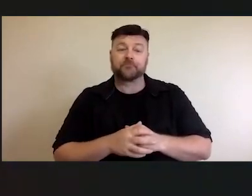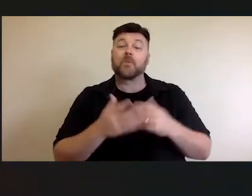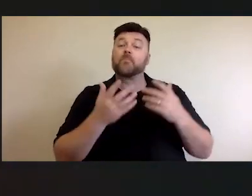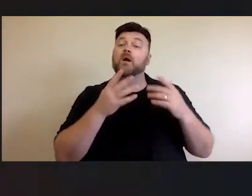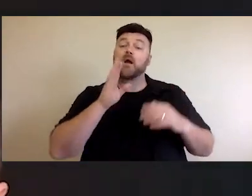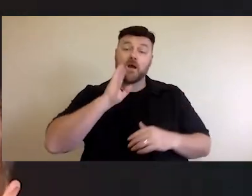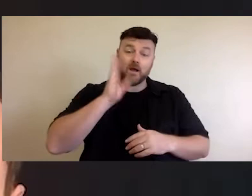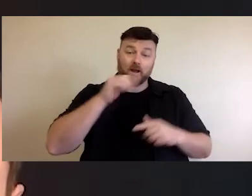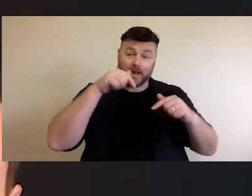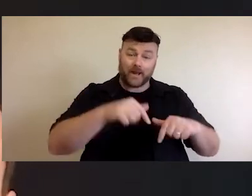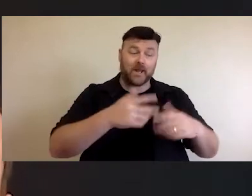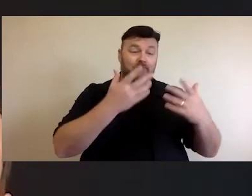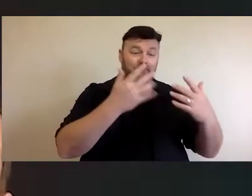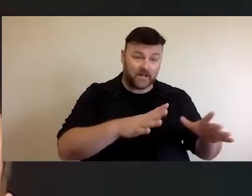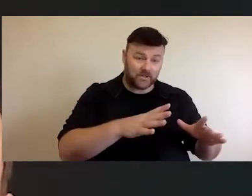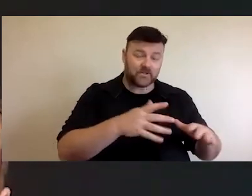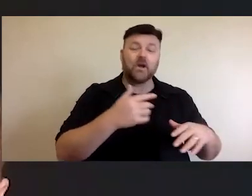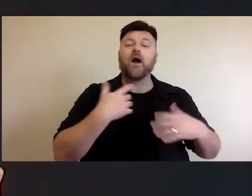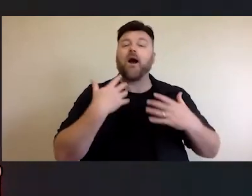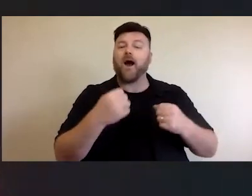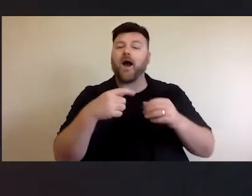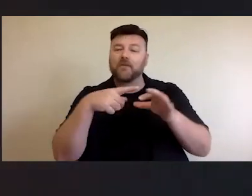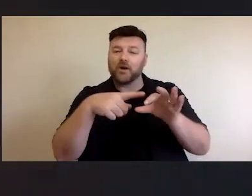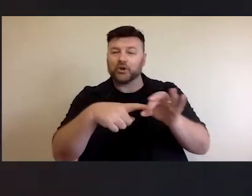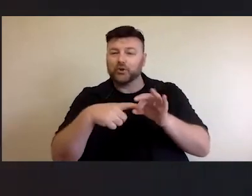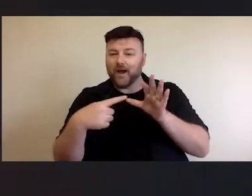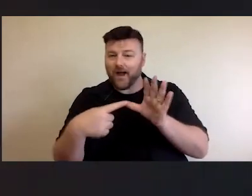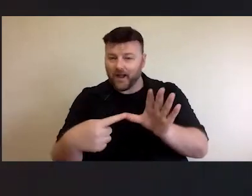you've got a burning question or want to learn more about strategy,